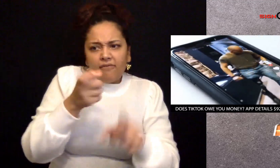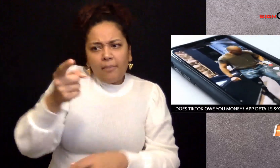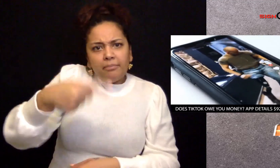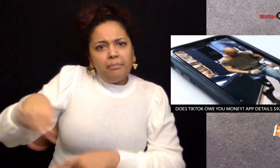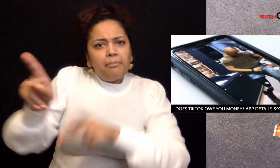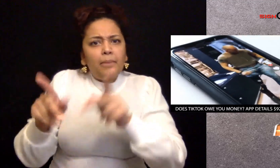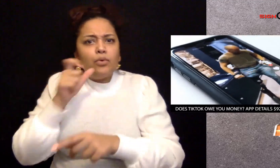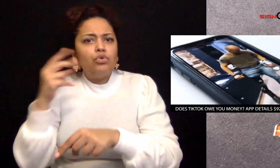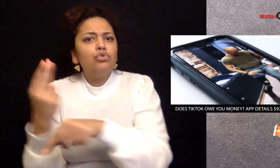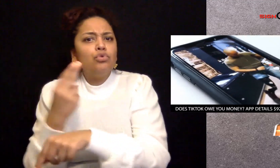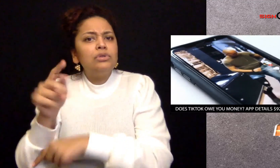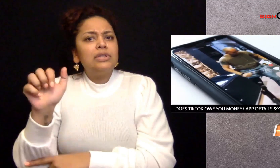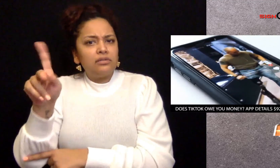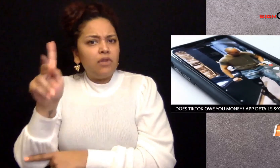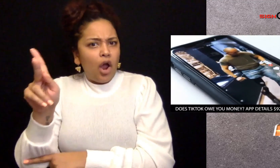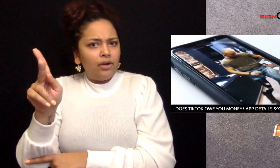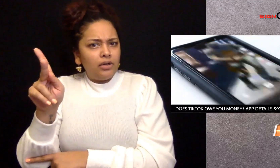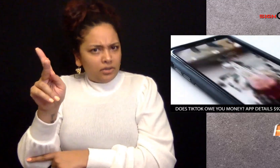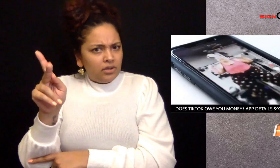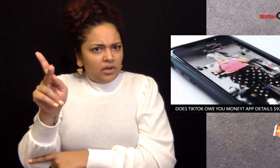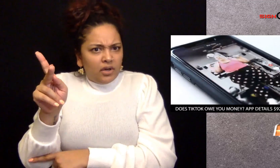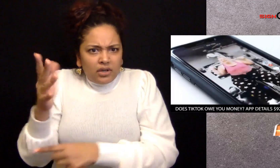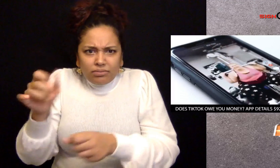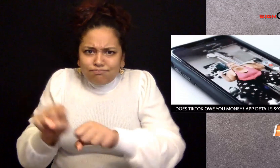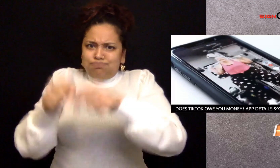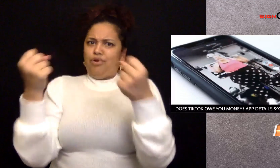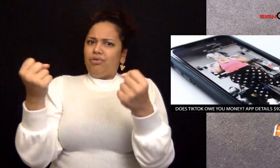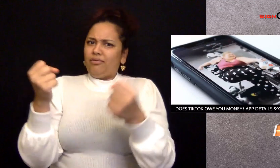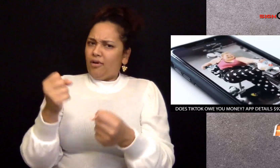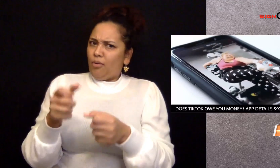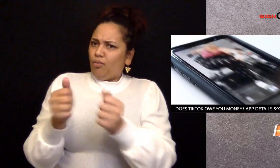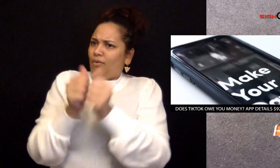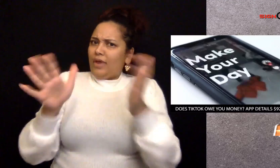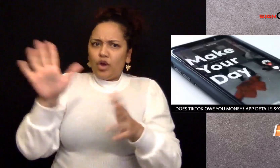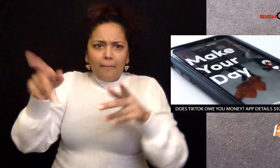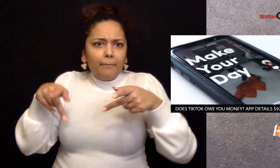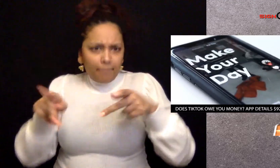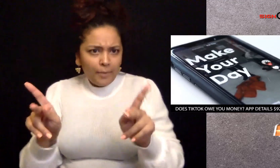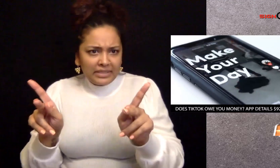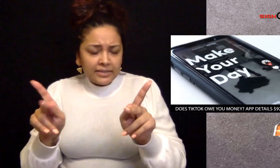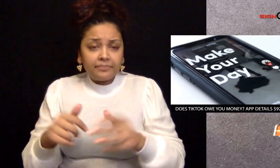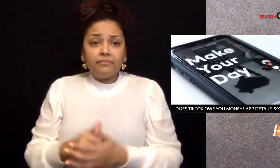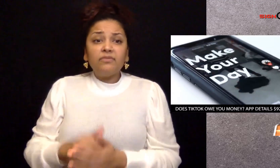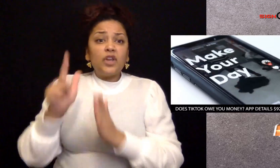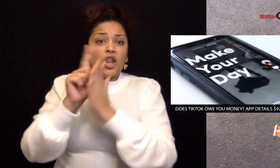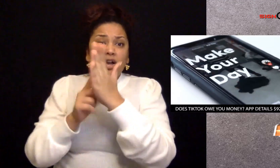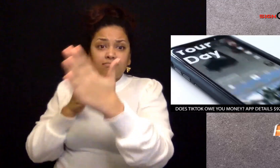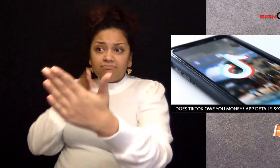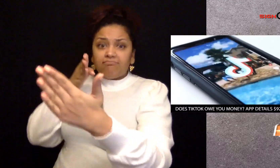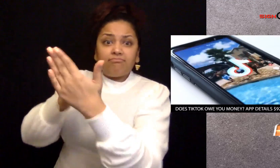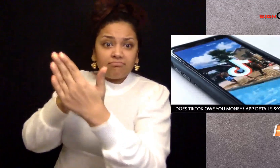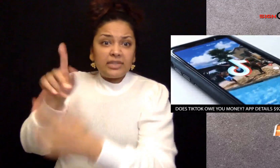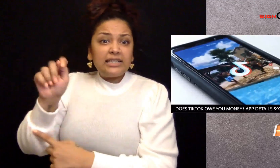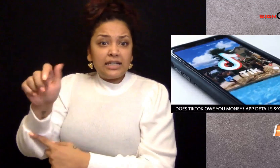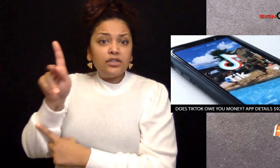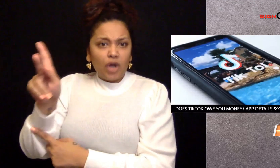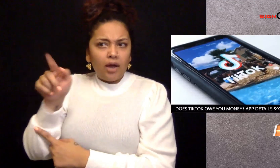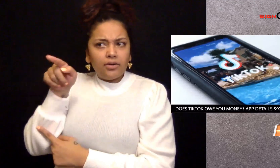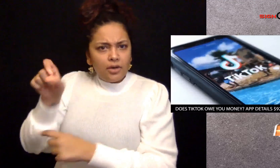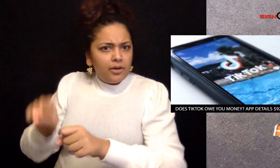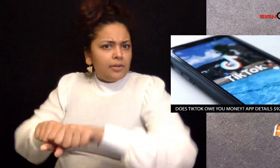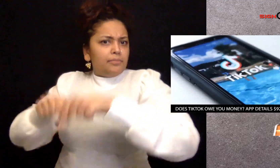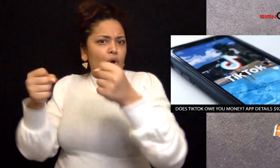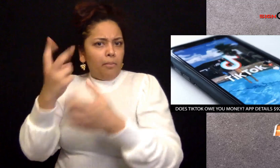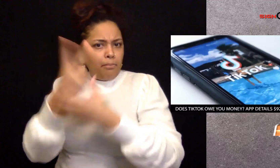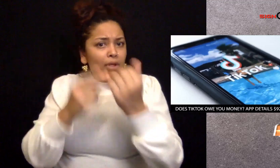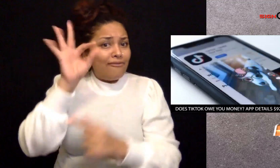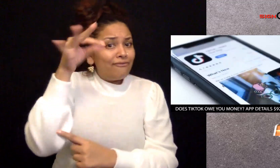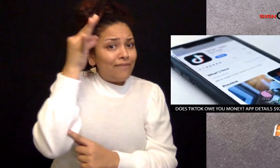collected and used personal data from its users without their consent the lawsuit claims